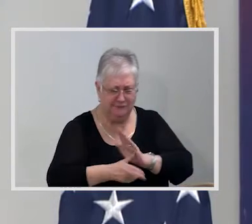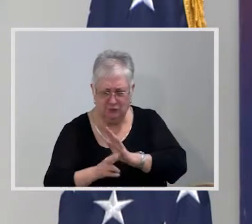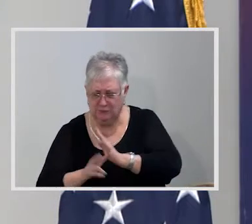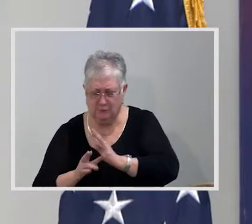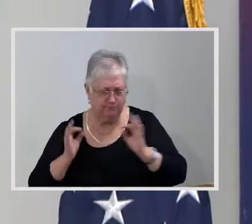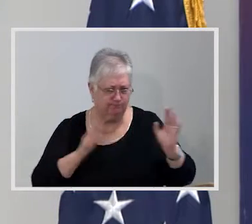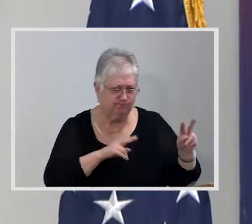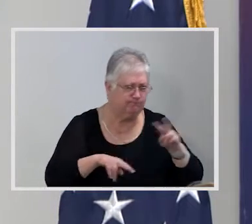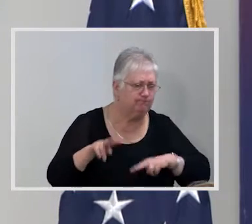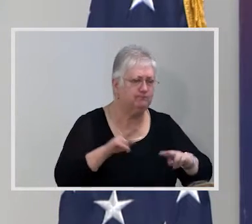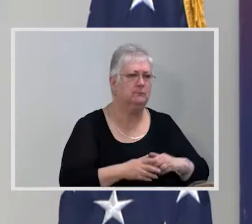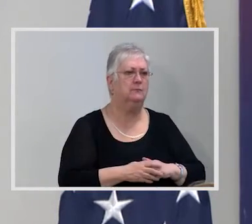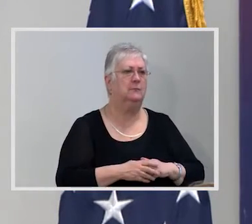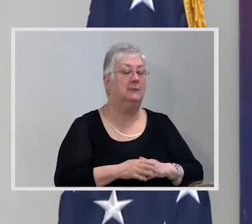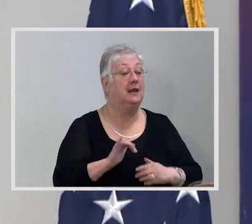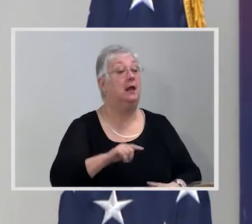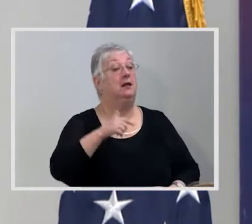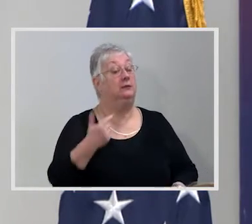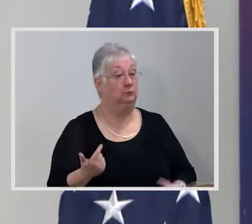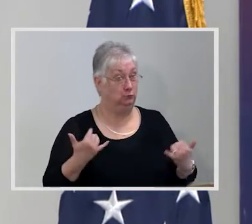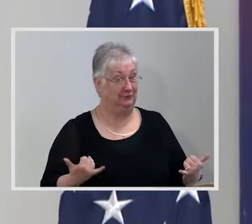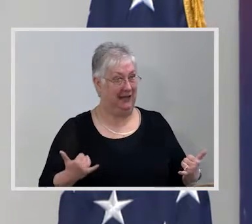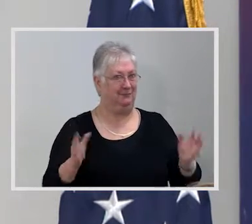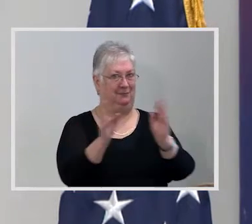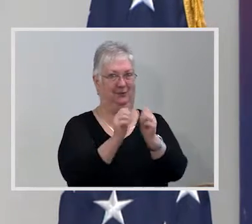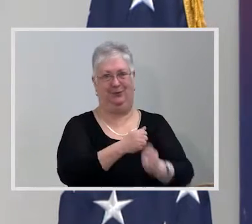THE PUBLIC. WE ARE MEETING WITH ALL OF YOU BECAUSE WE WANT TO MAKE SURE THAT WE UNDERSTAND WHAT'S